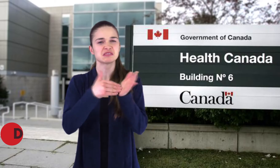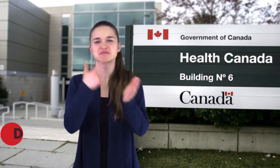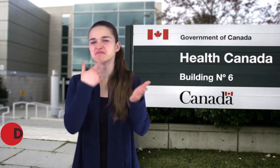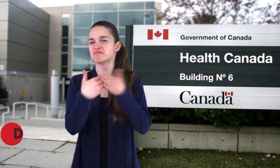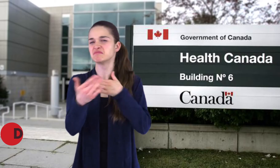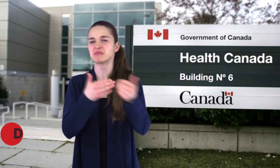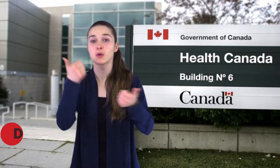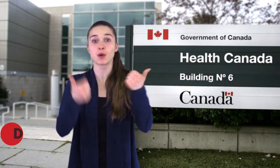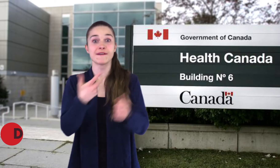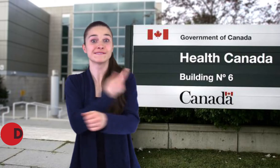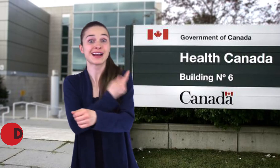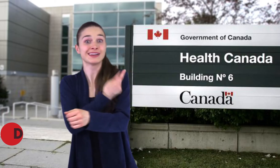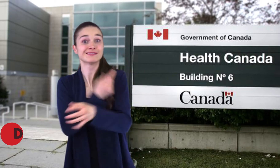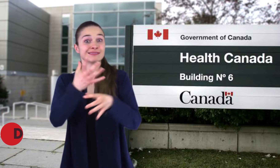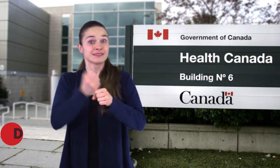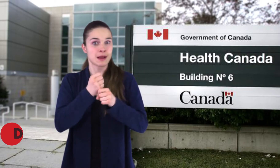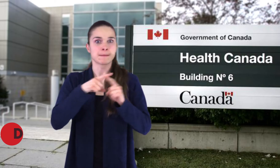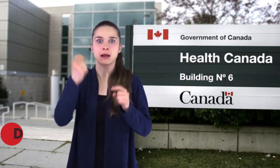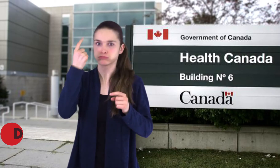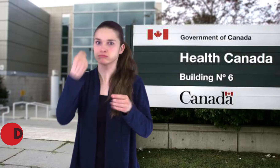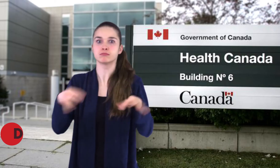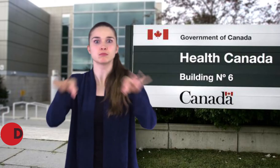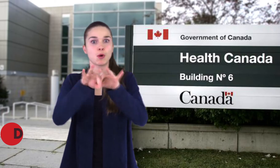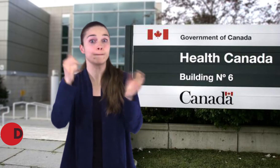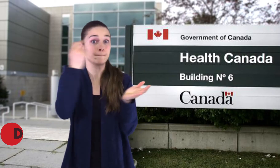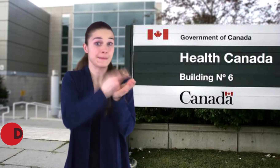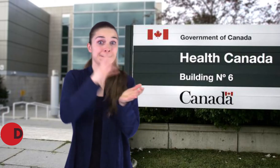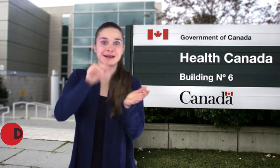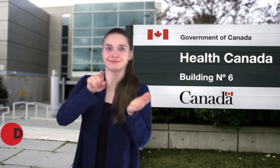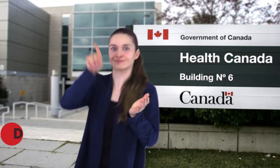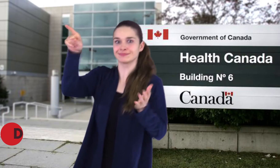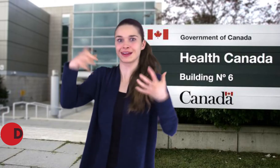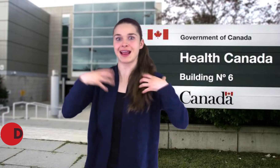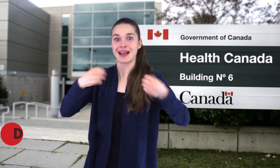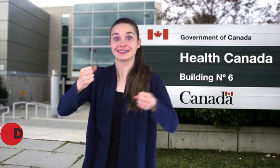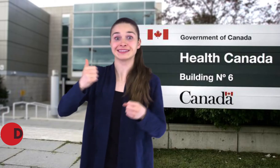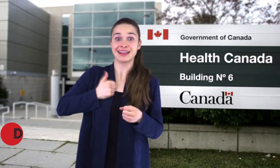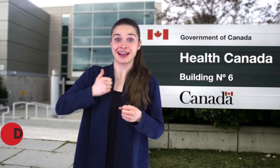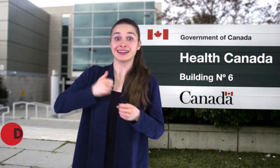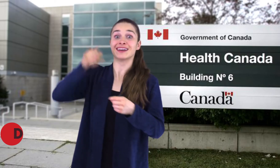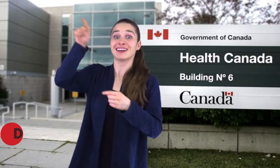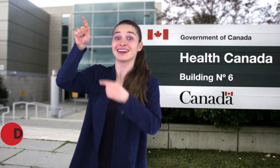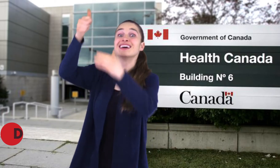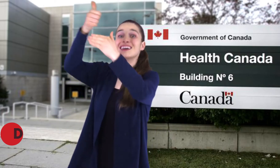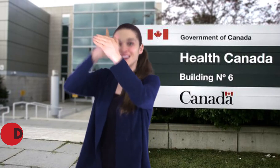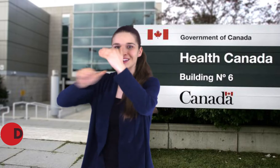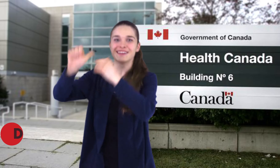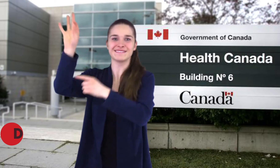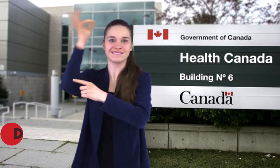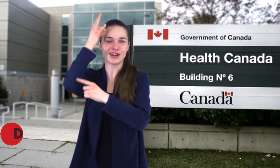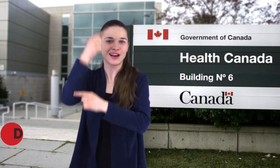[Nicole]: Doctors generally say it doesn’t matter which vaccine you get, most importantly take a vaccine that has been approved by Health Canada,